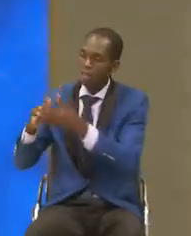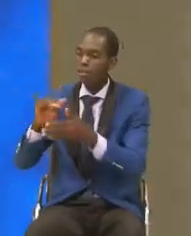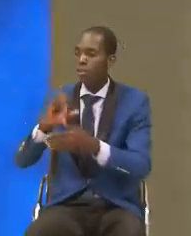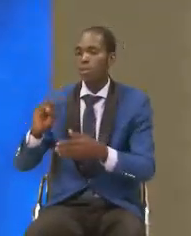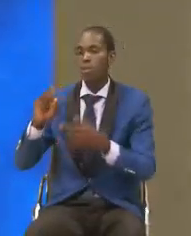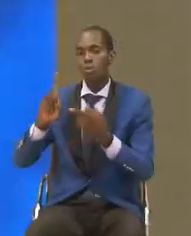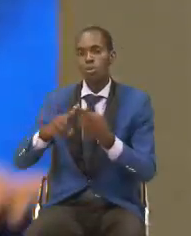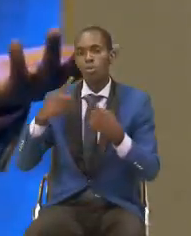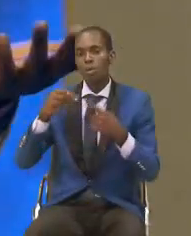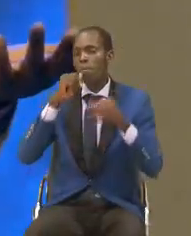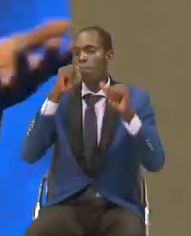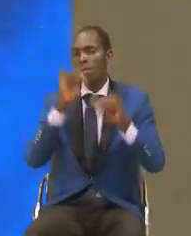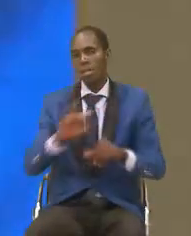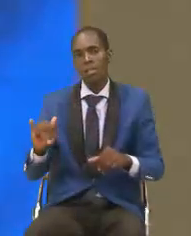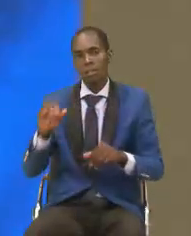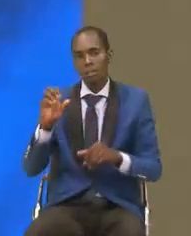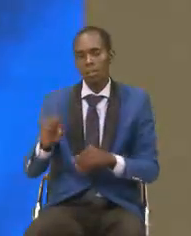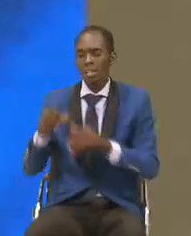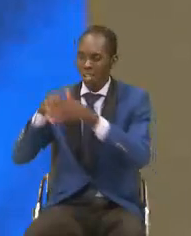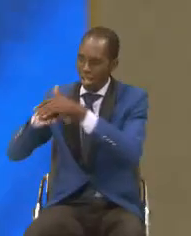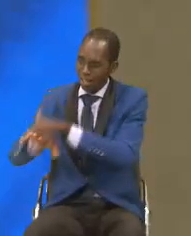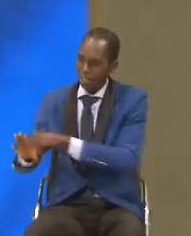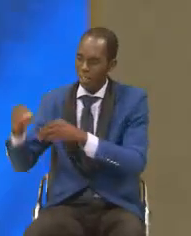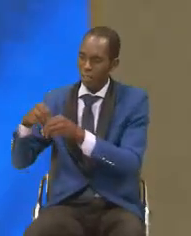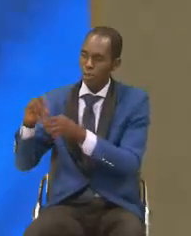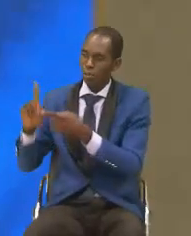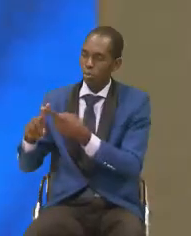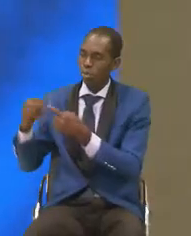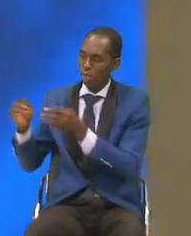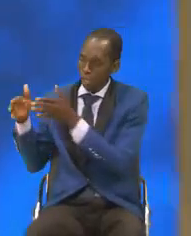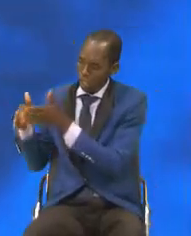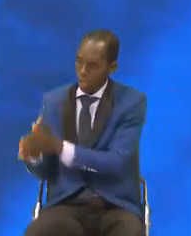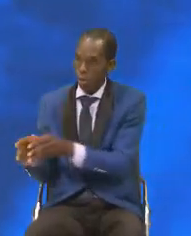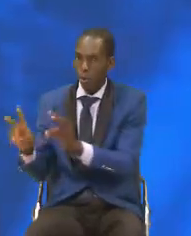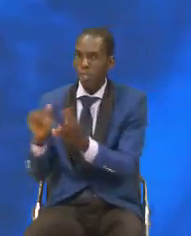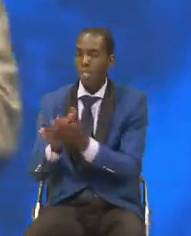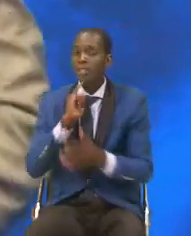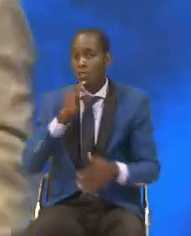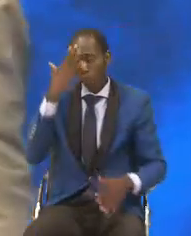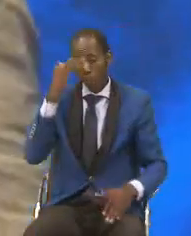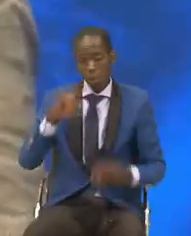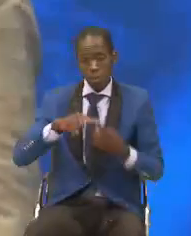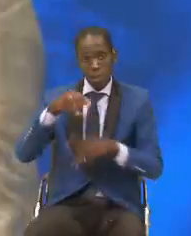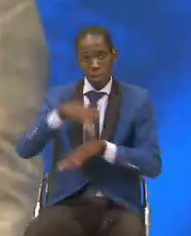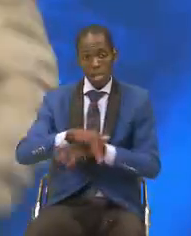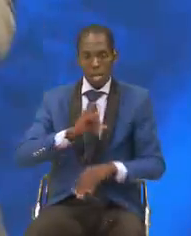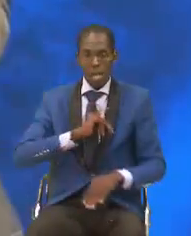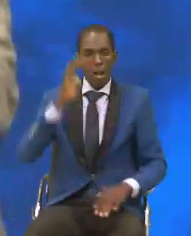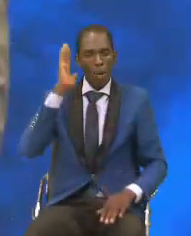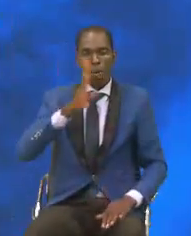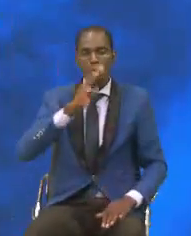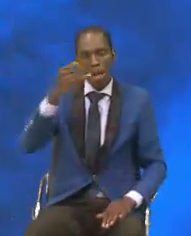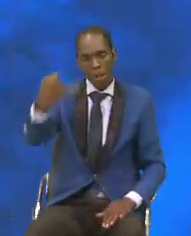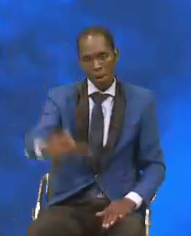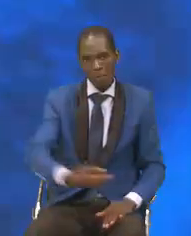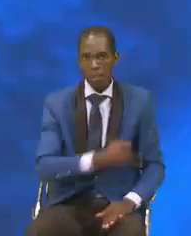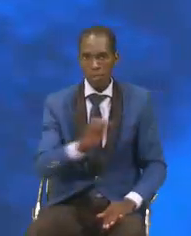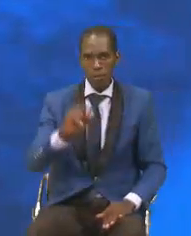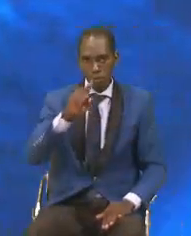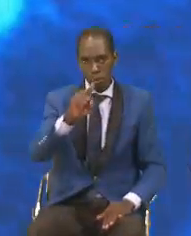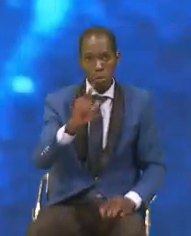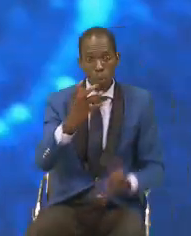jesus christ that leads to the blessing enter the narrow way that's why tonight i'll be inviting you